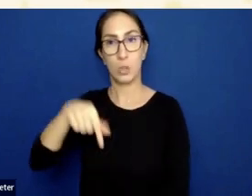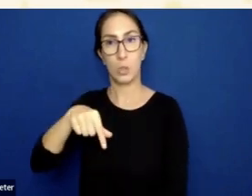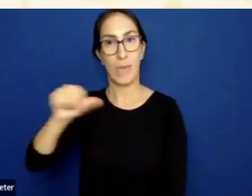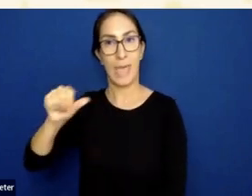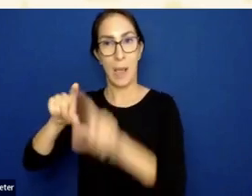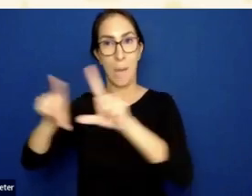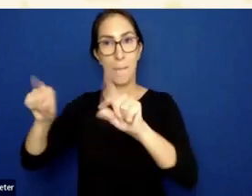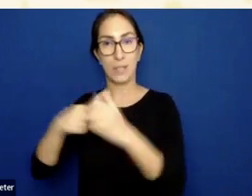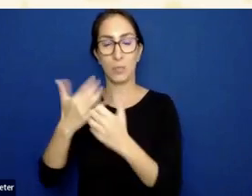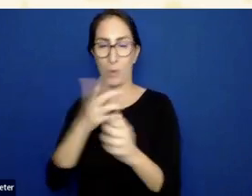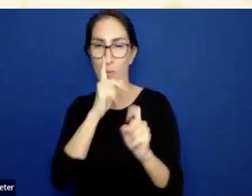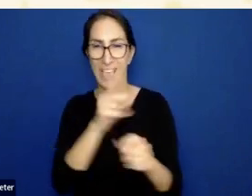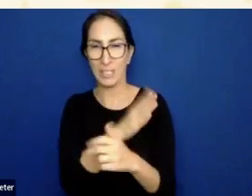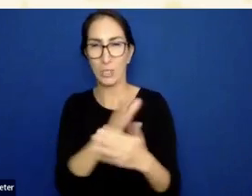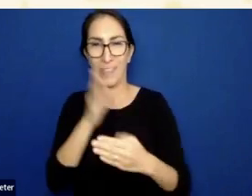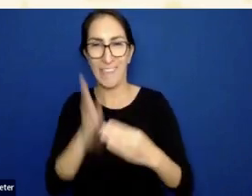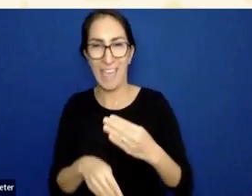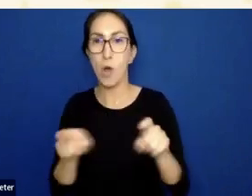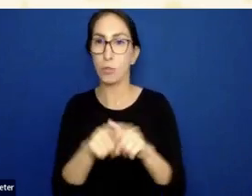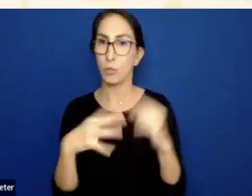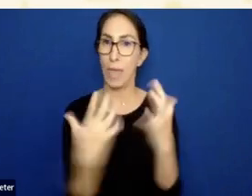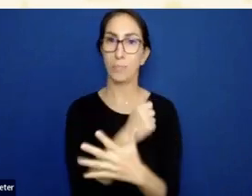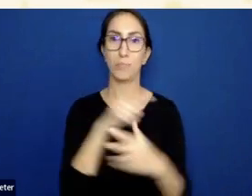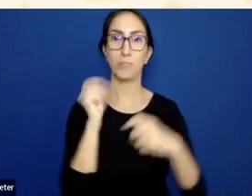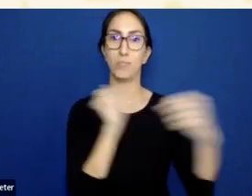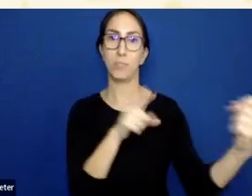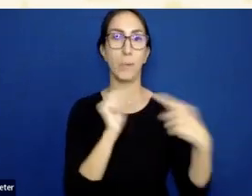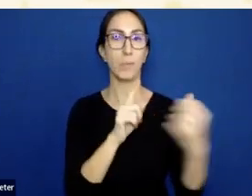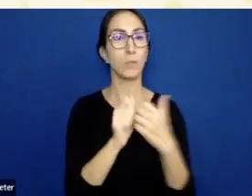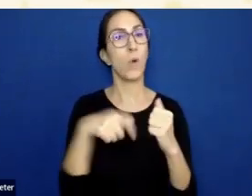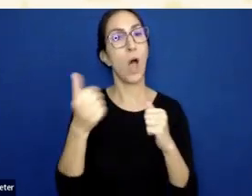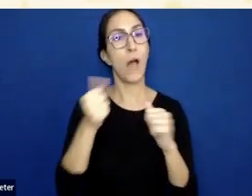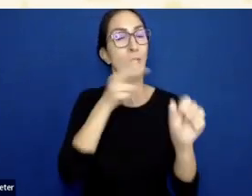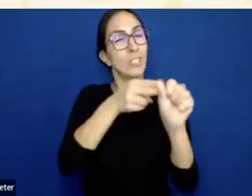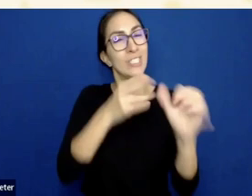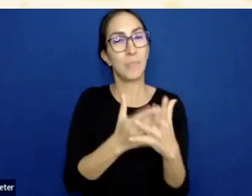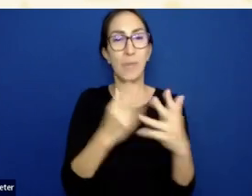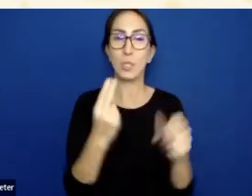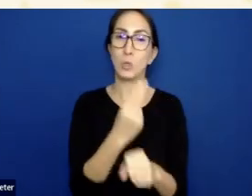And you can also use the chat section to connect with other attendees. With that, I'll hand over to Merary.